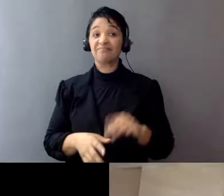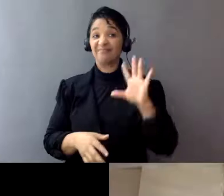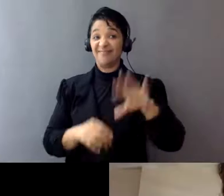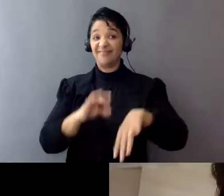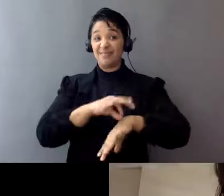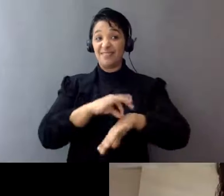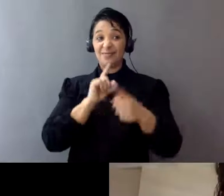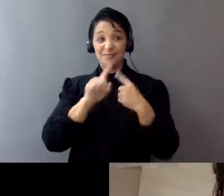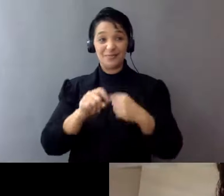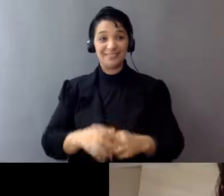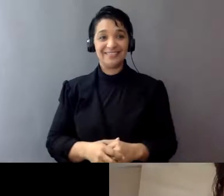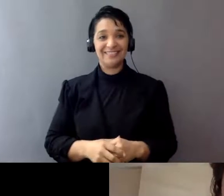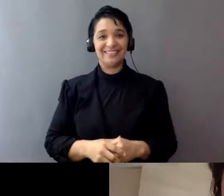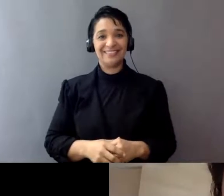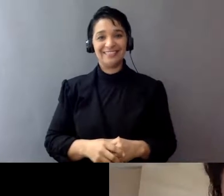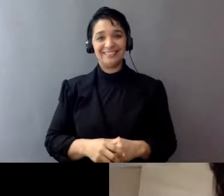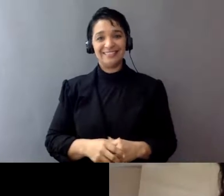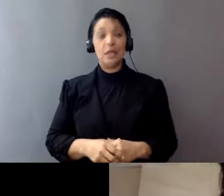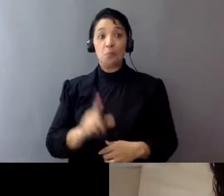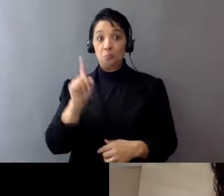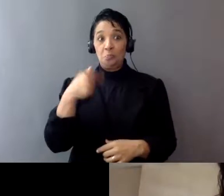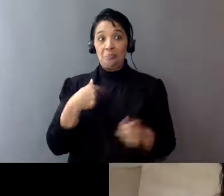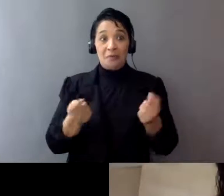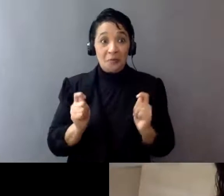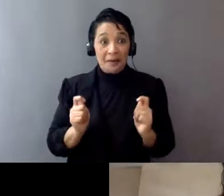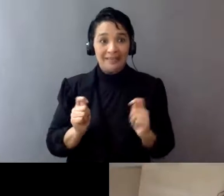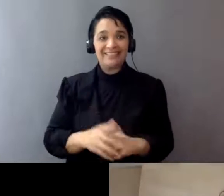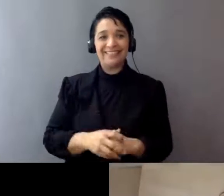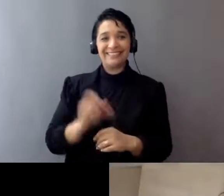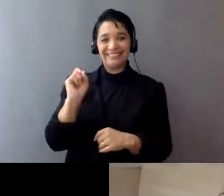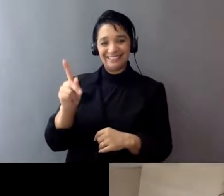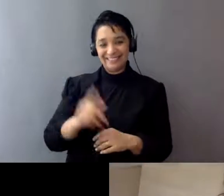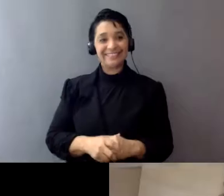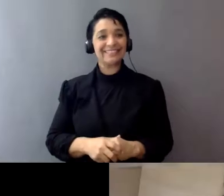I'll have you answer these. I'll try.